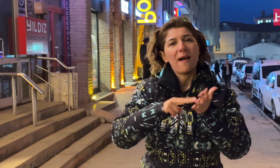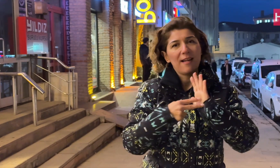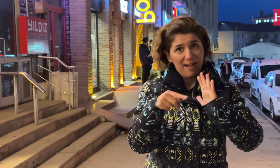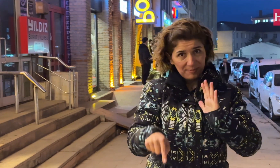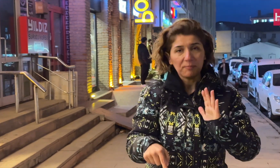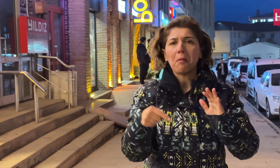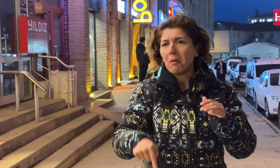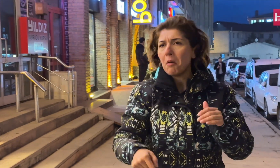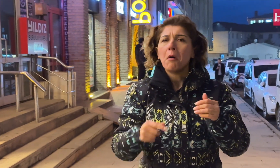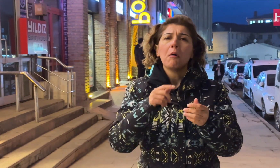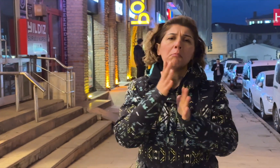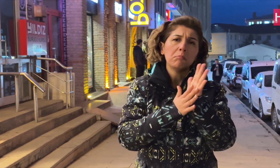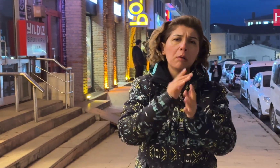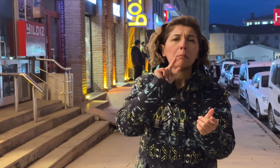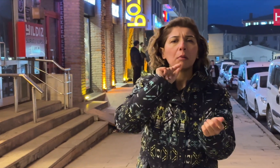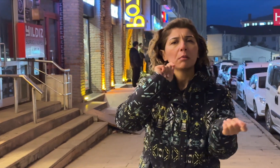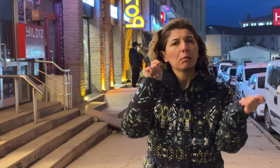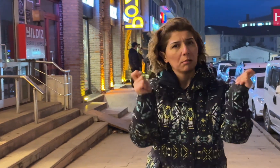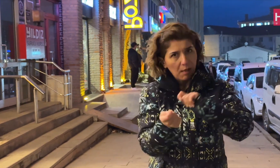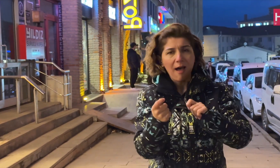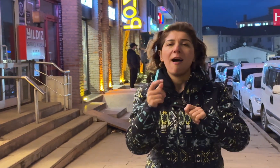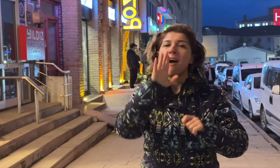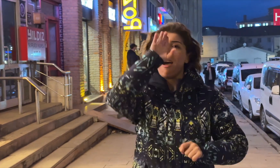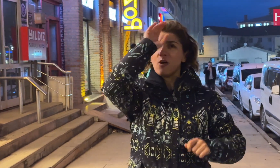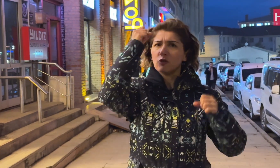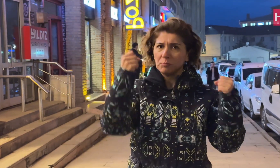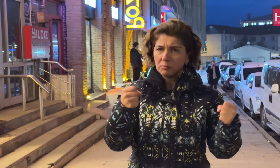So the sign for Erzurum started to evolve to symbolize the mountains